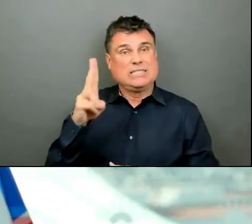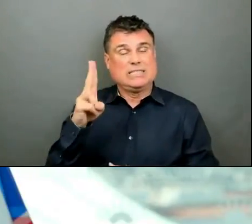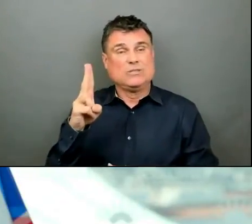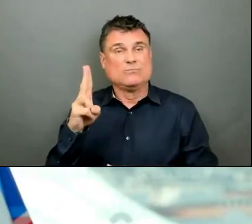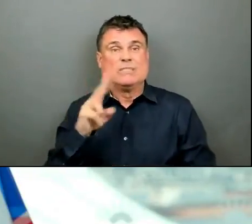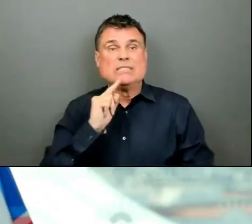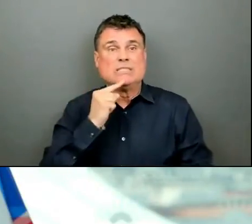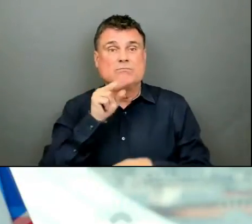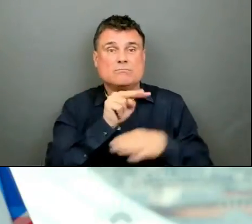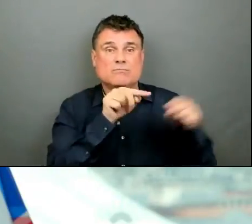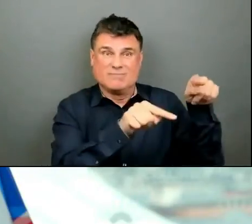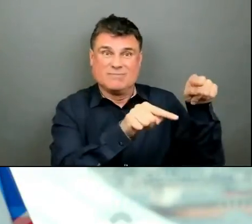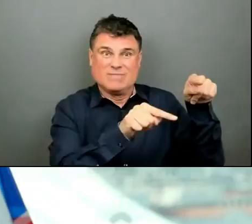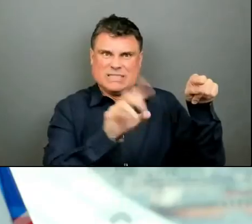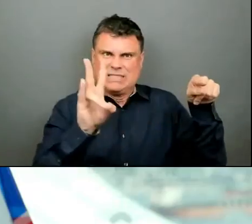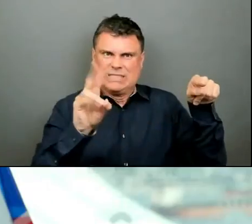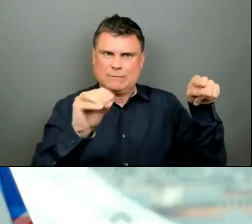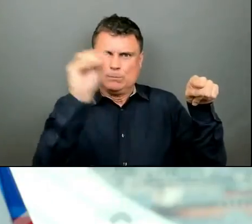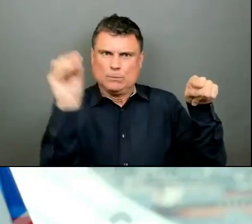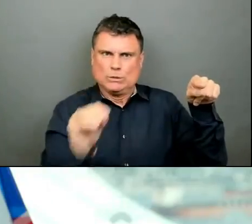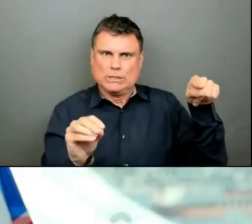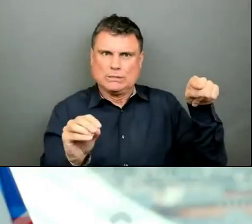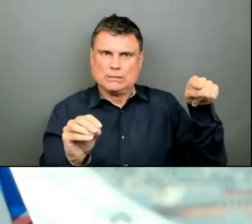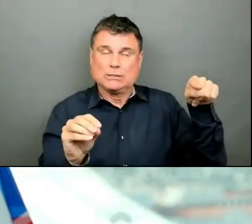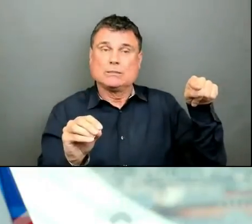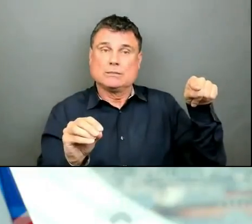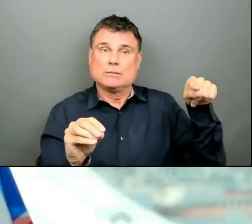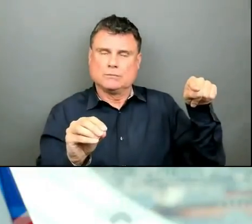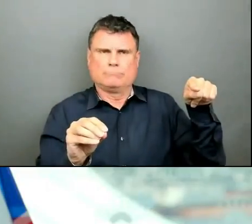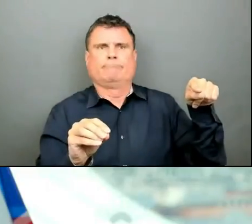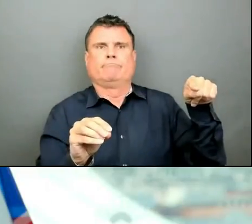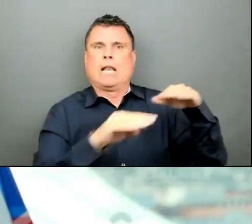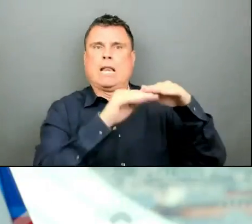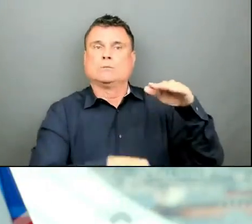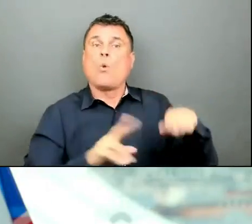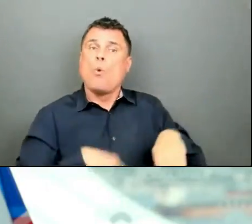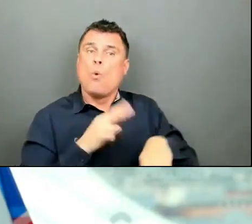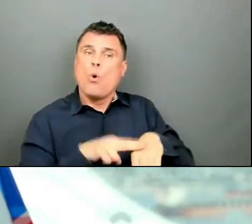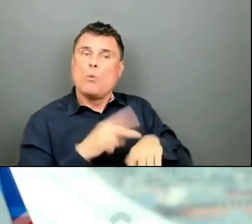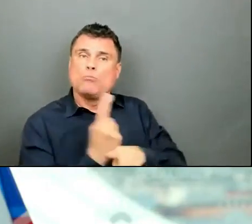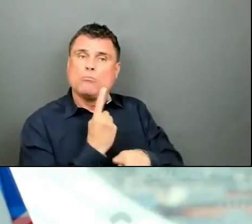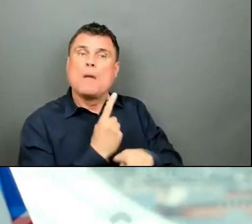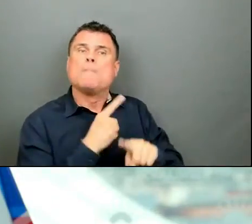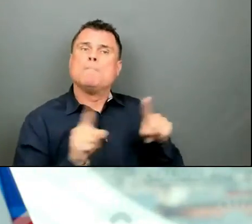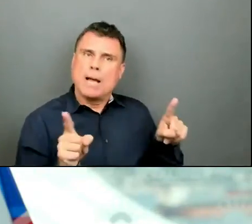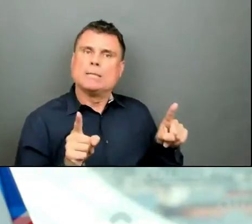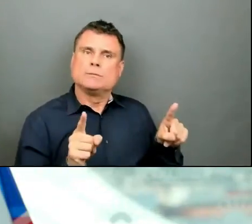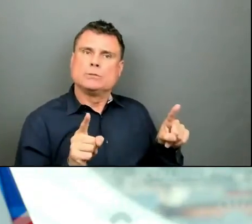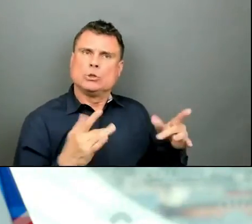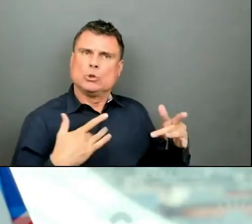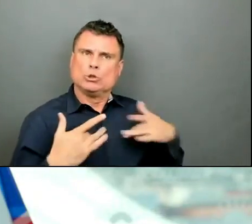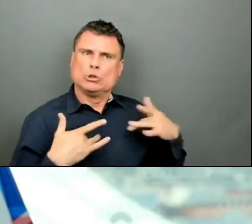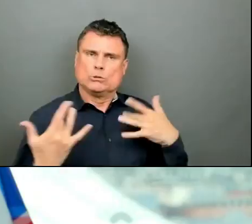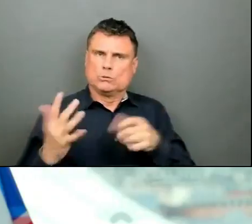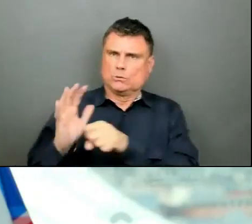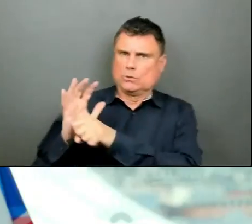than usual. But still significant. The pressure that COVID-19 puts on all our acute care hospitals, especially on the staff, in